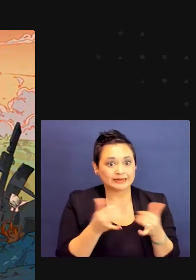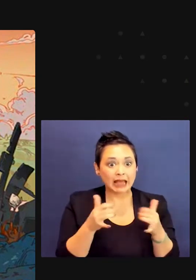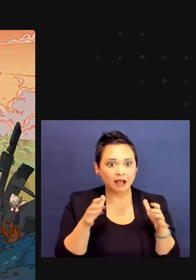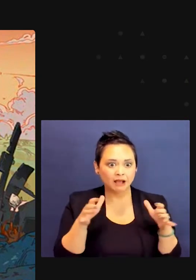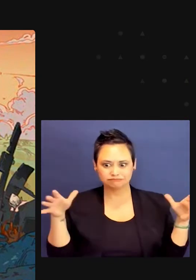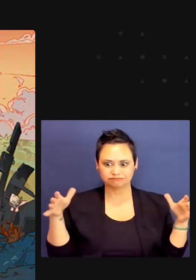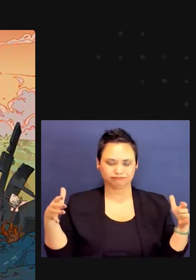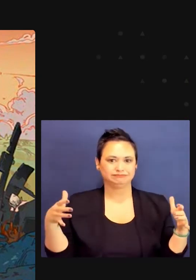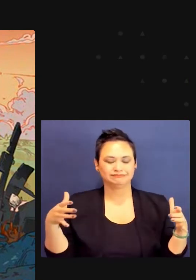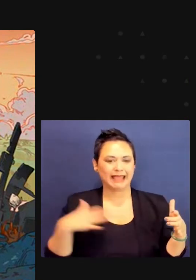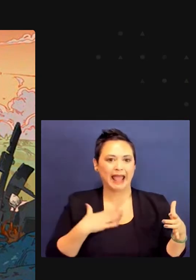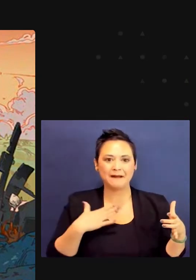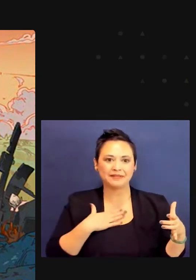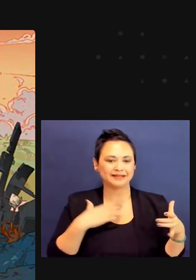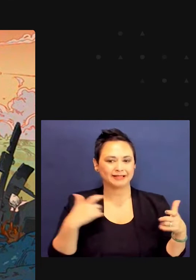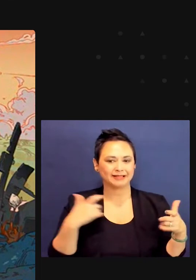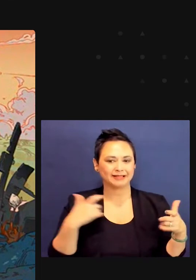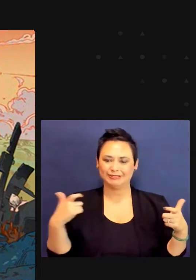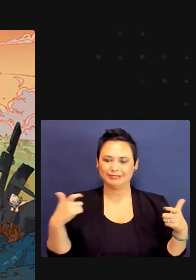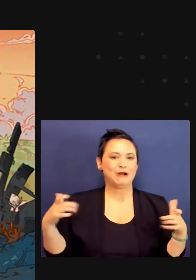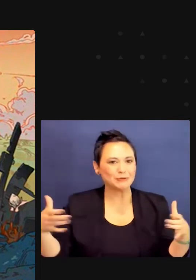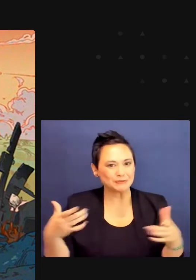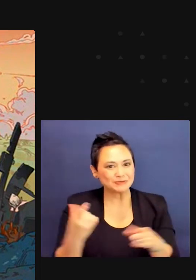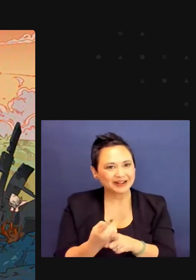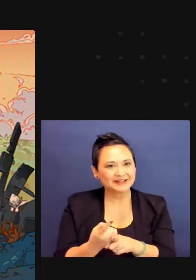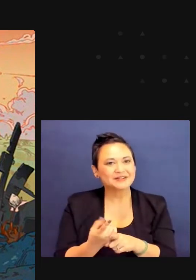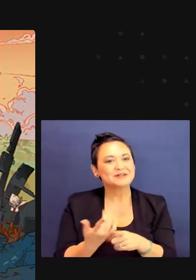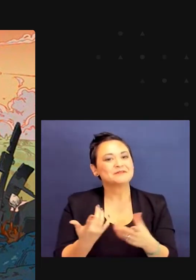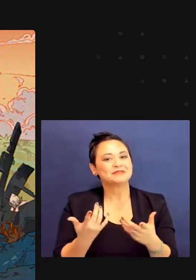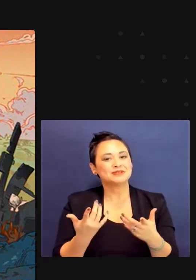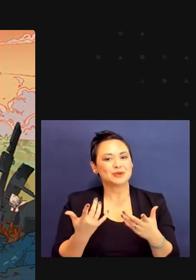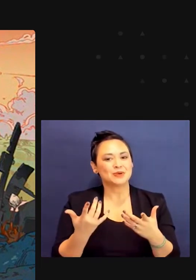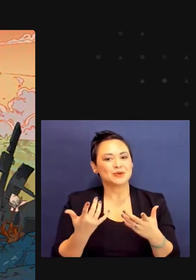But when there's few numbers, it is so critical on the individual level